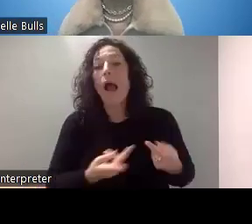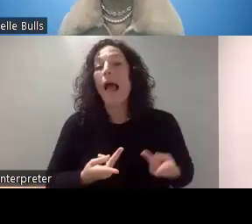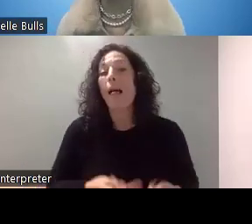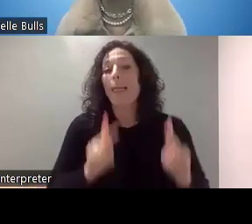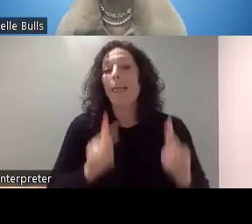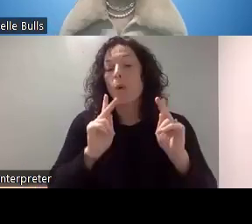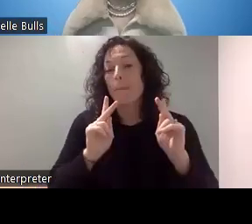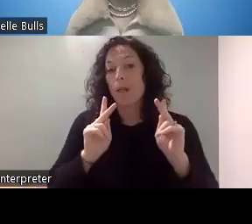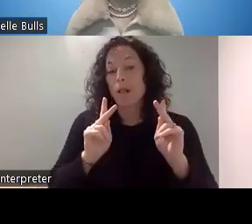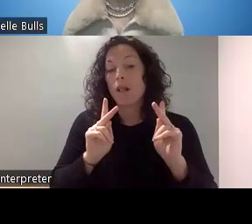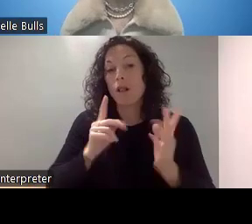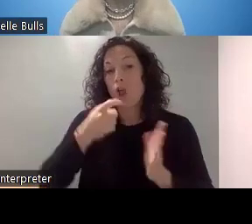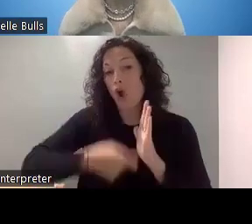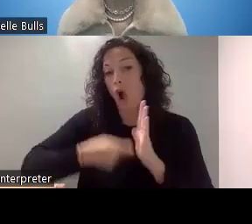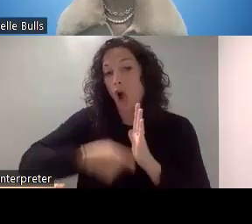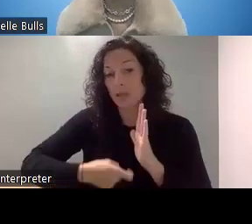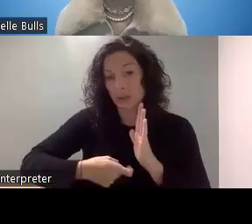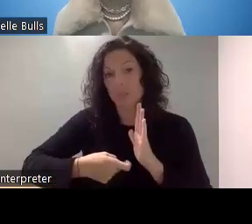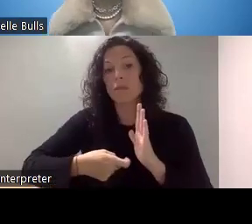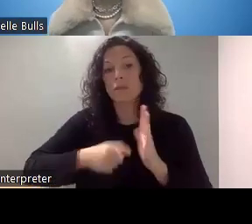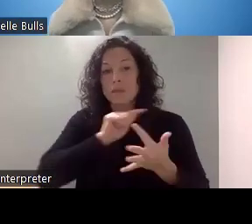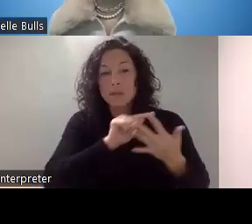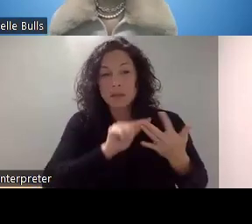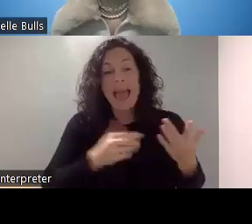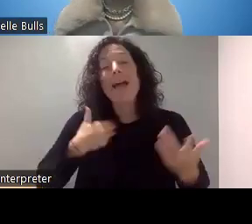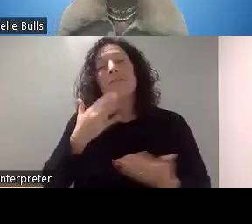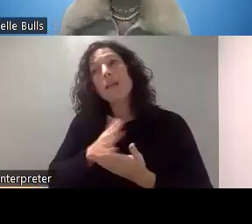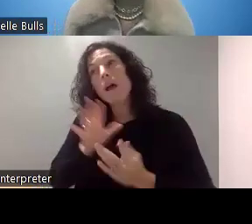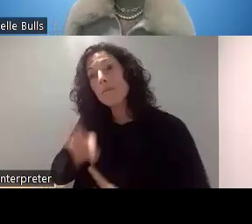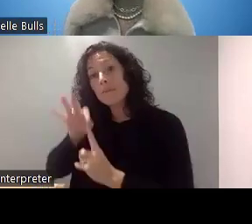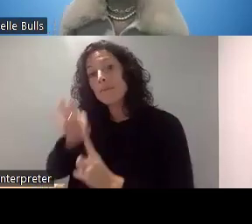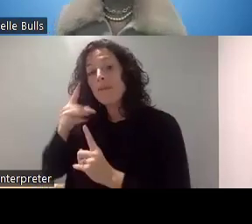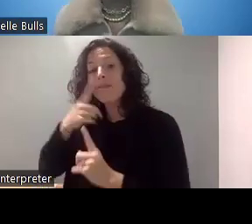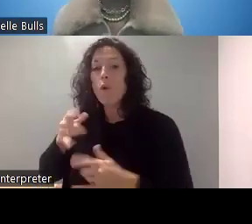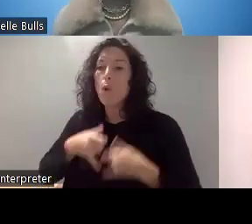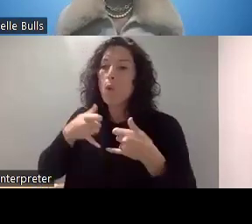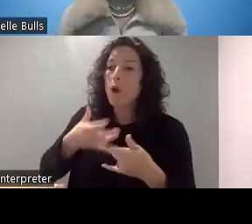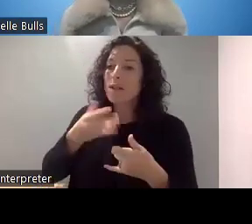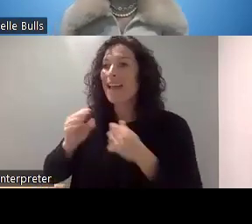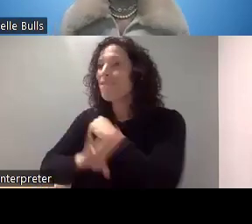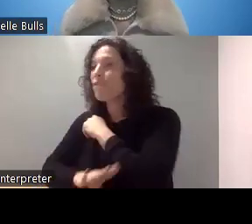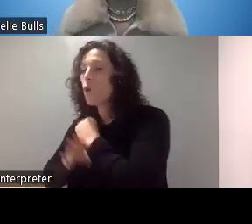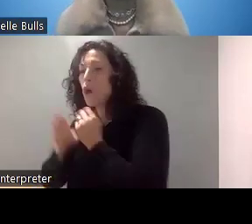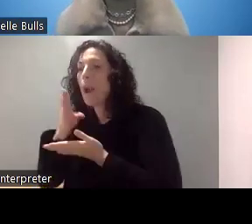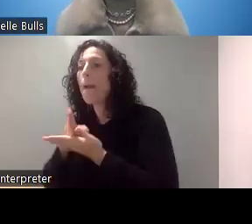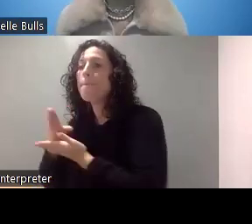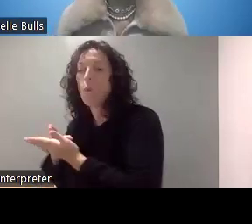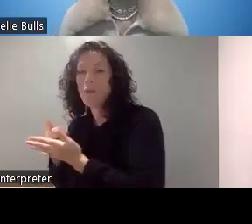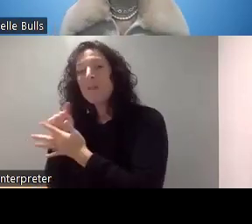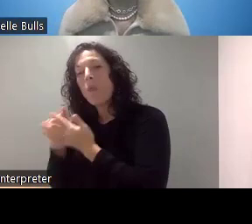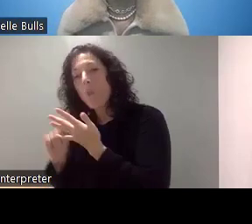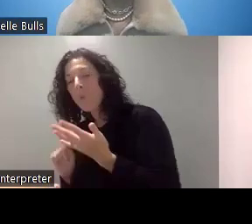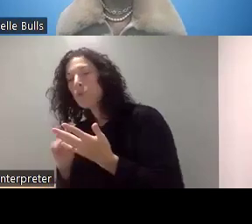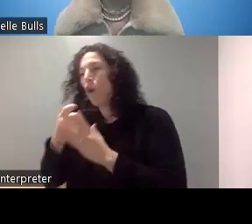just to pull that out for specific exceptions for awards and foreign components. These are the costs that are not allowable